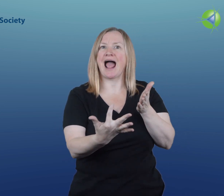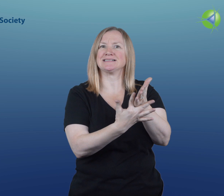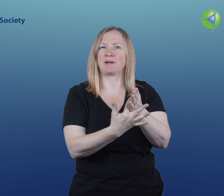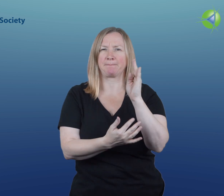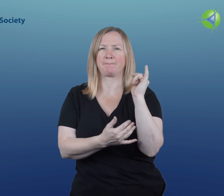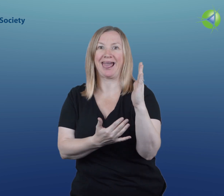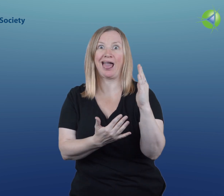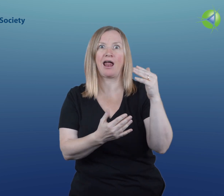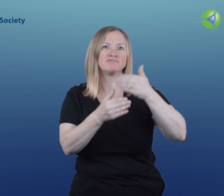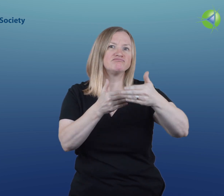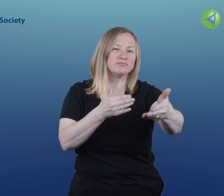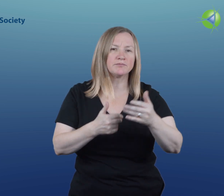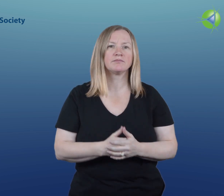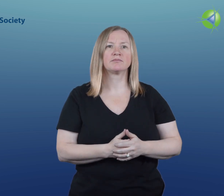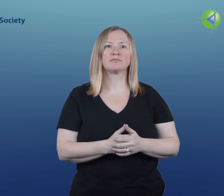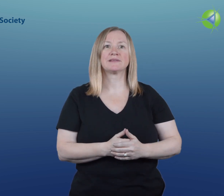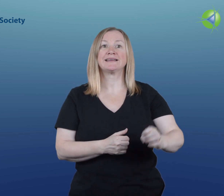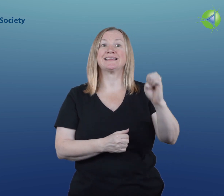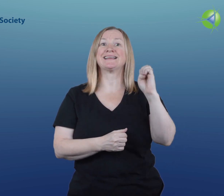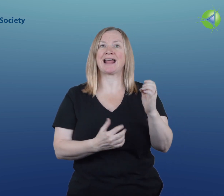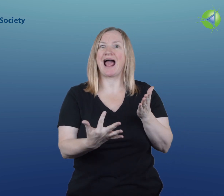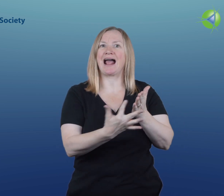Accessible billing